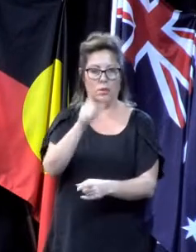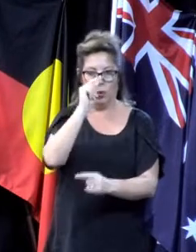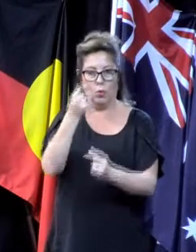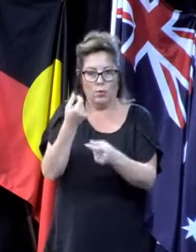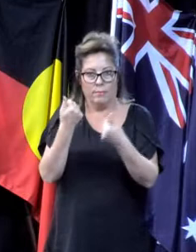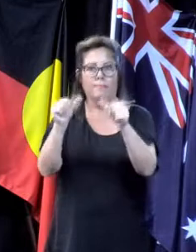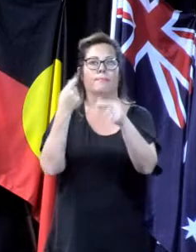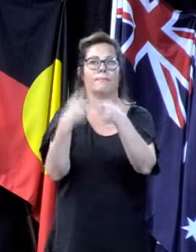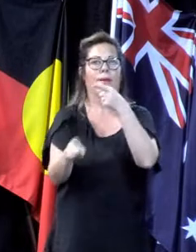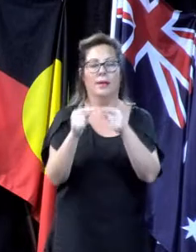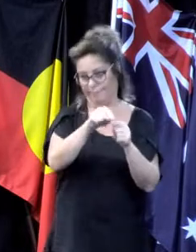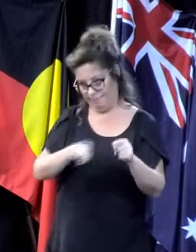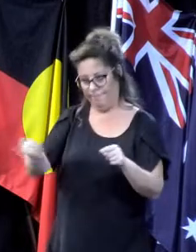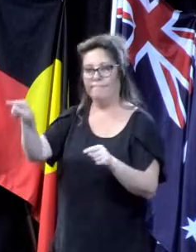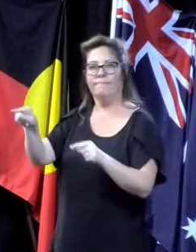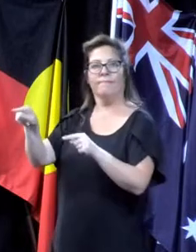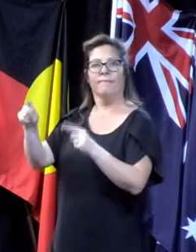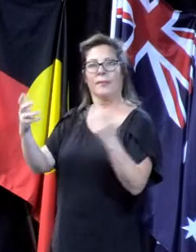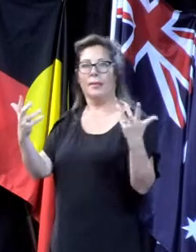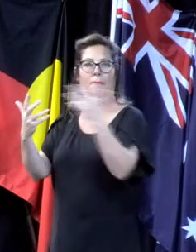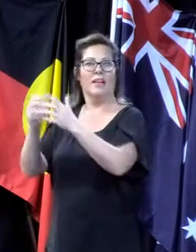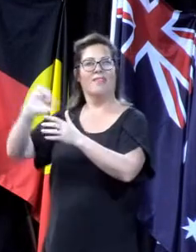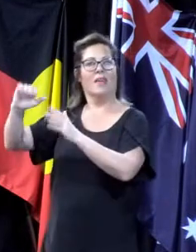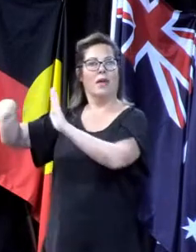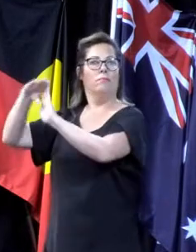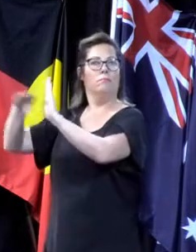OK, I'm interested to know, then,